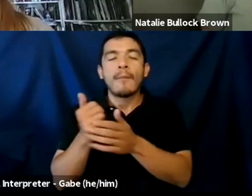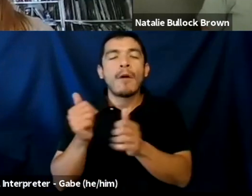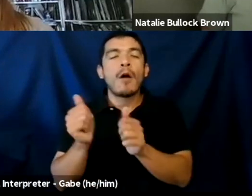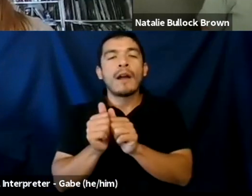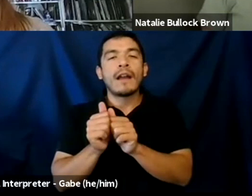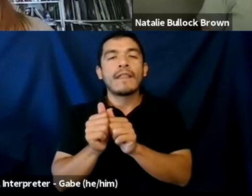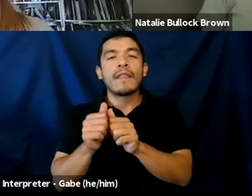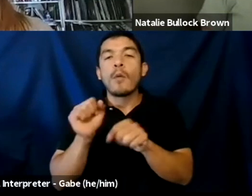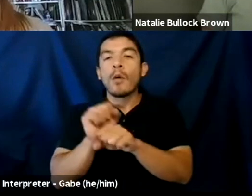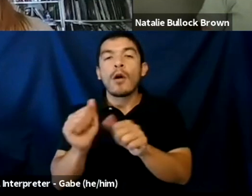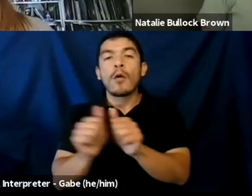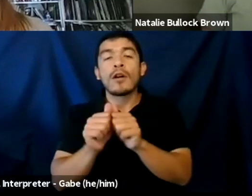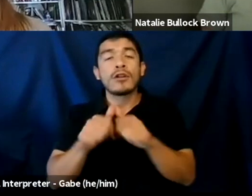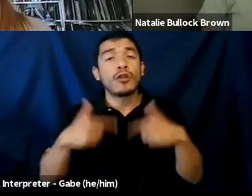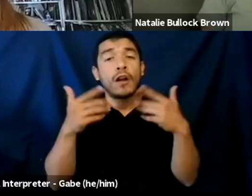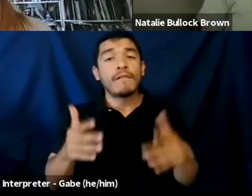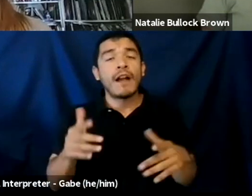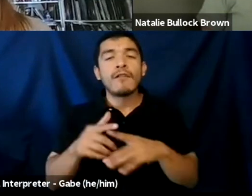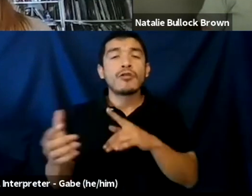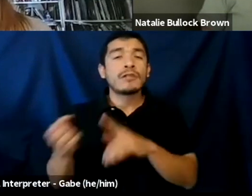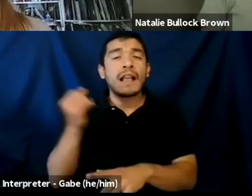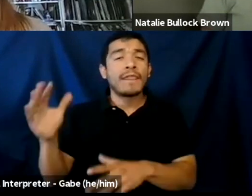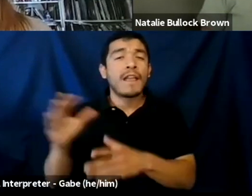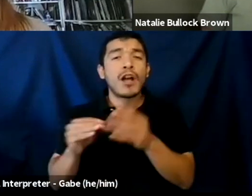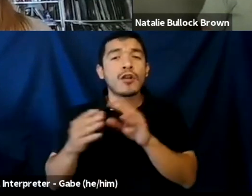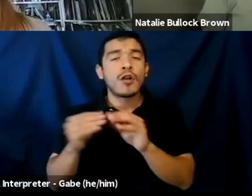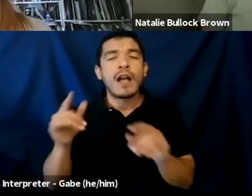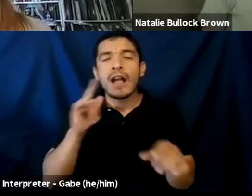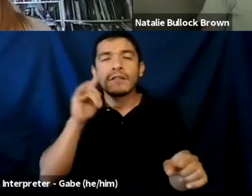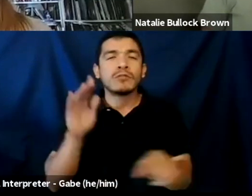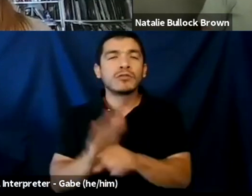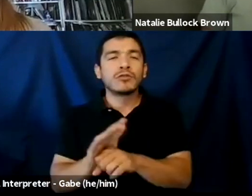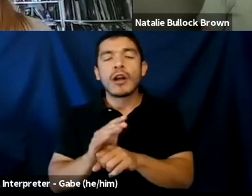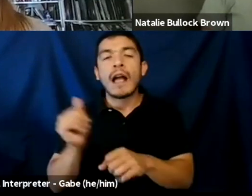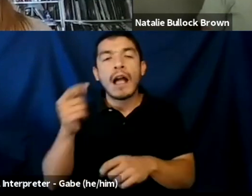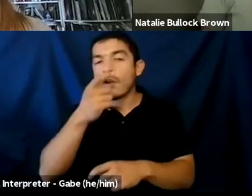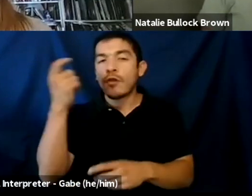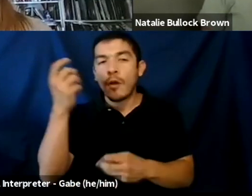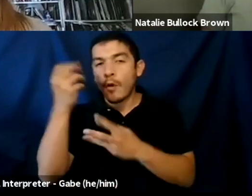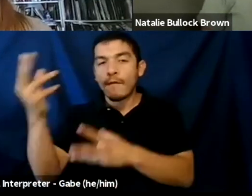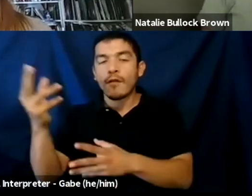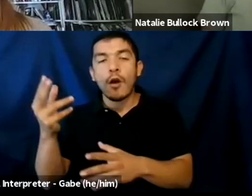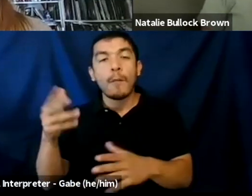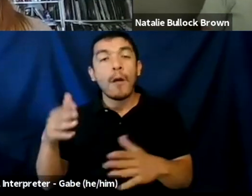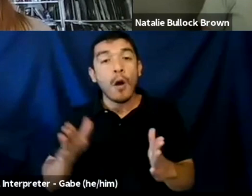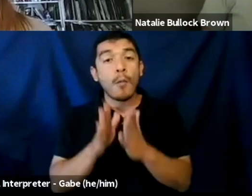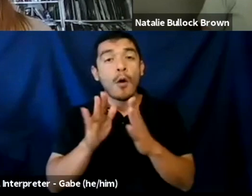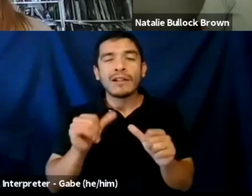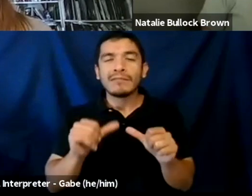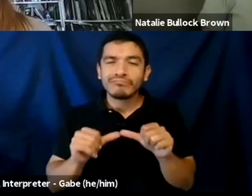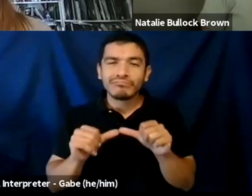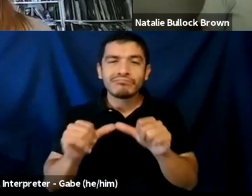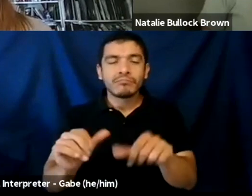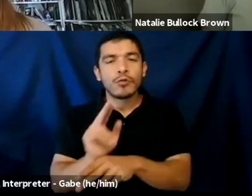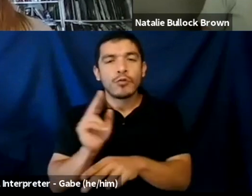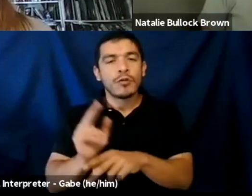"to take their stories and ensure a trauma informed approach "is consistently embedded in the process of documentation